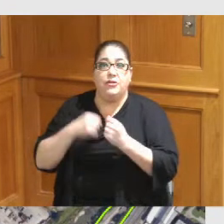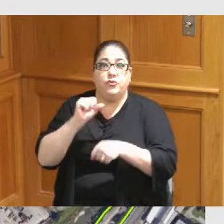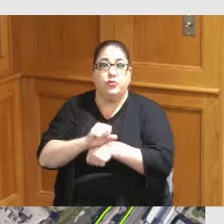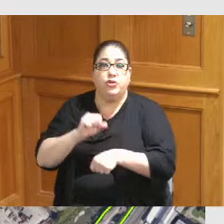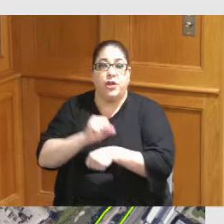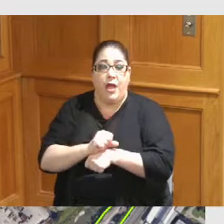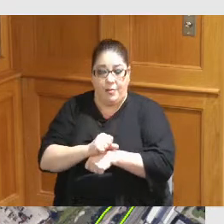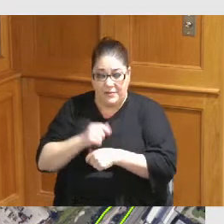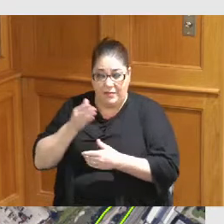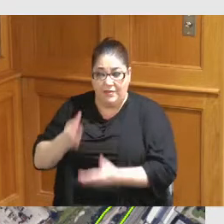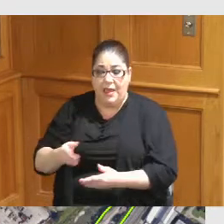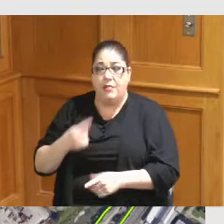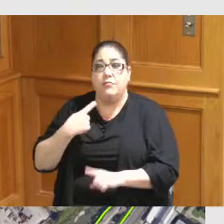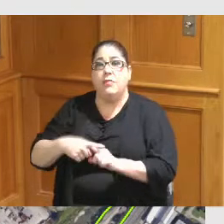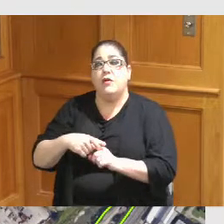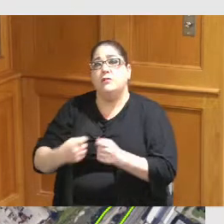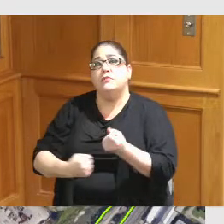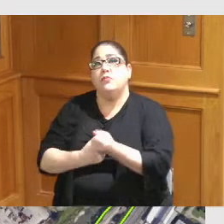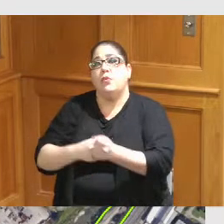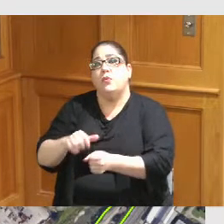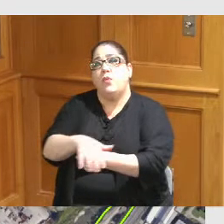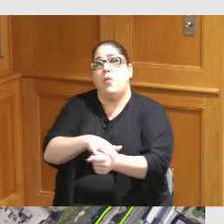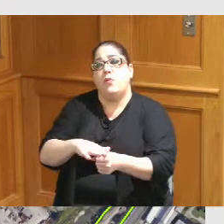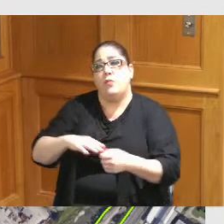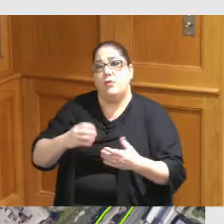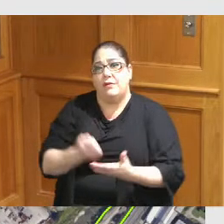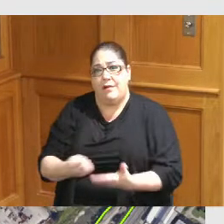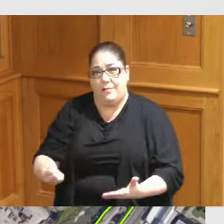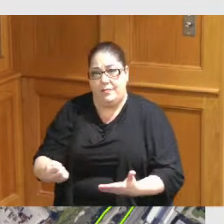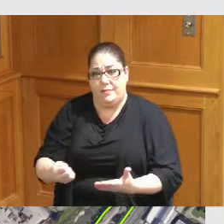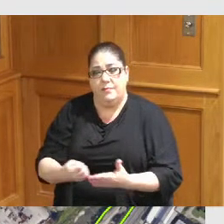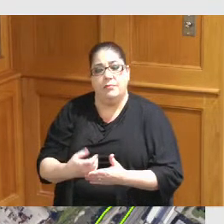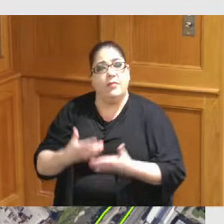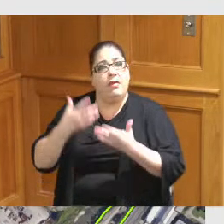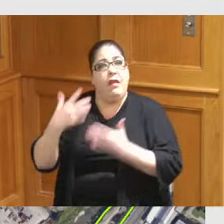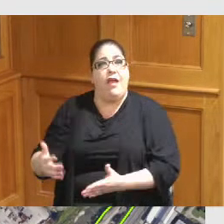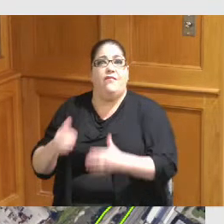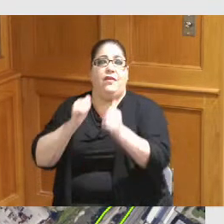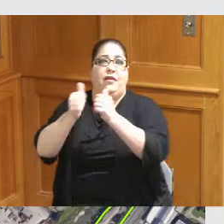the site and support the local economy but we are heavily competing with other regions in the world